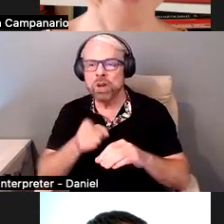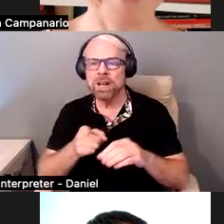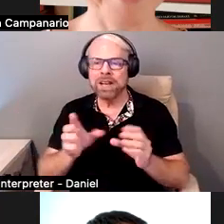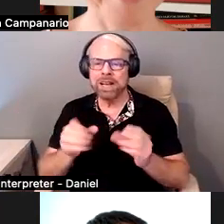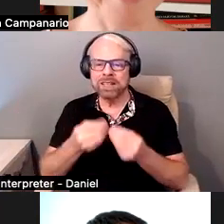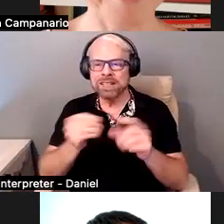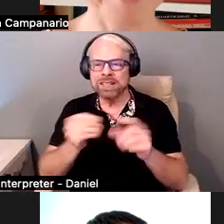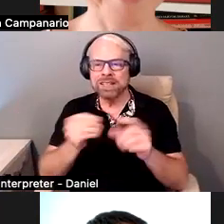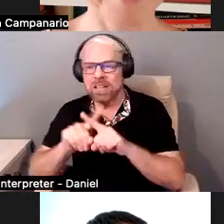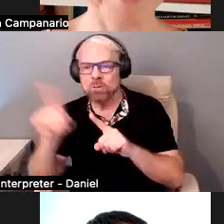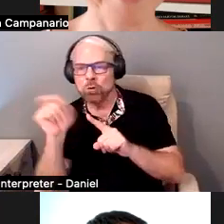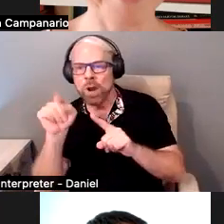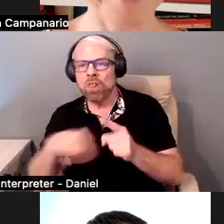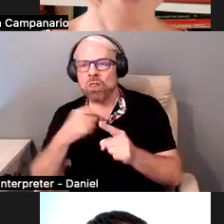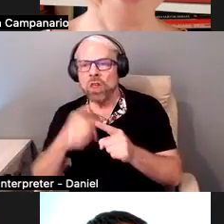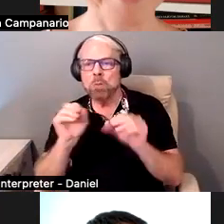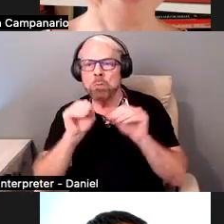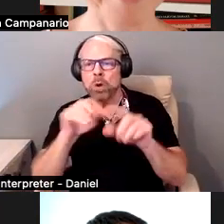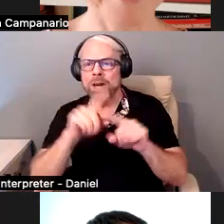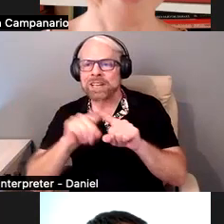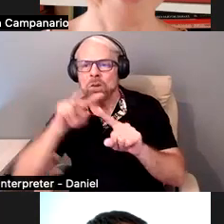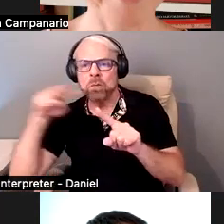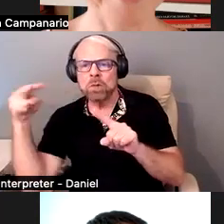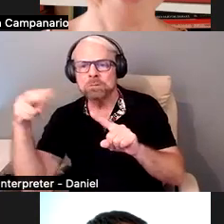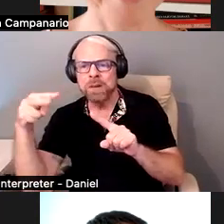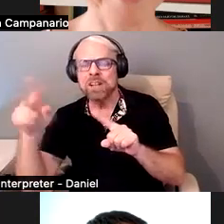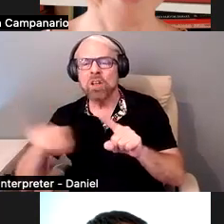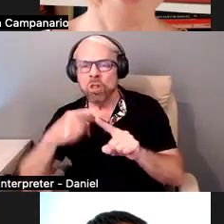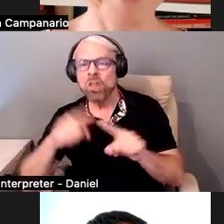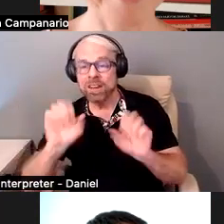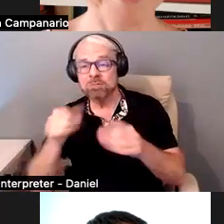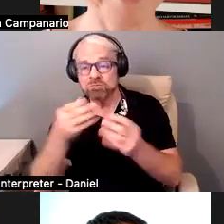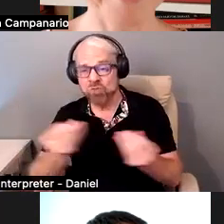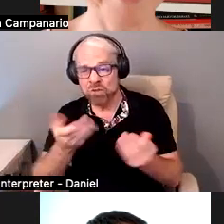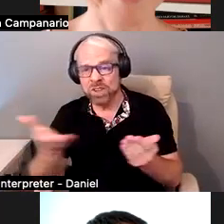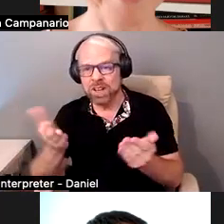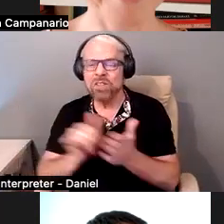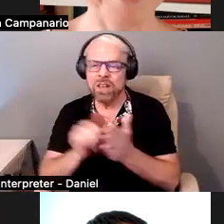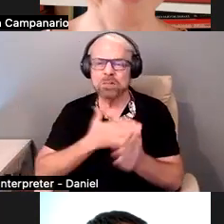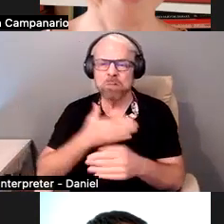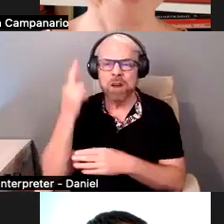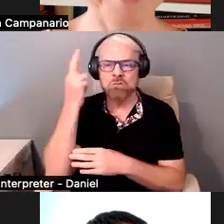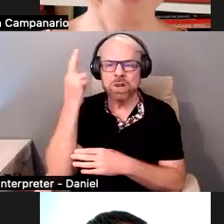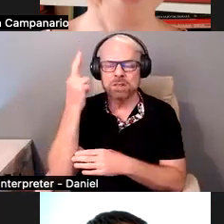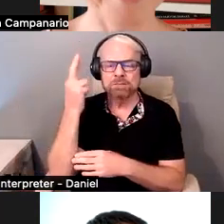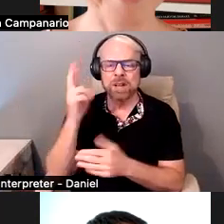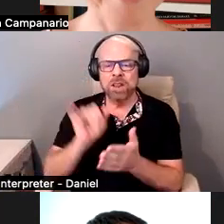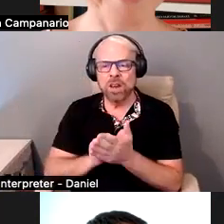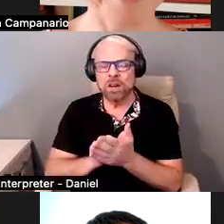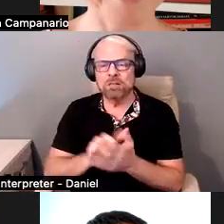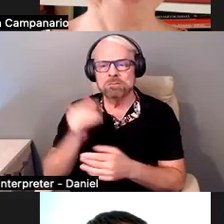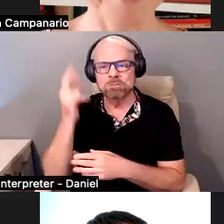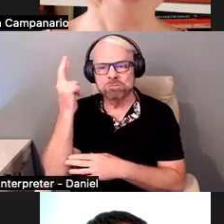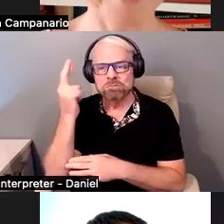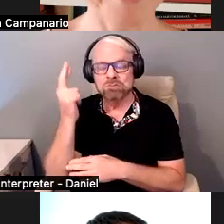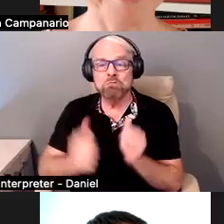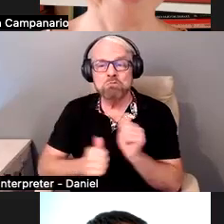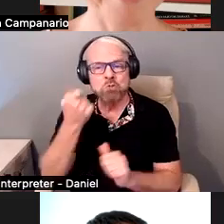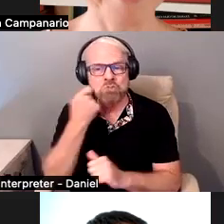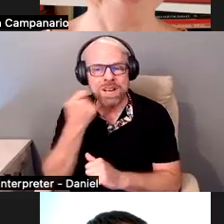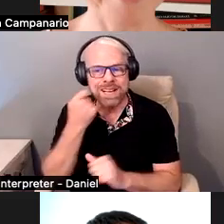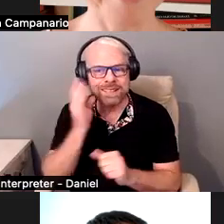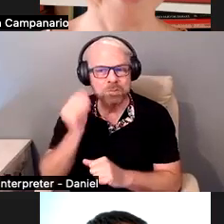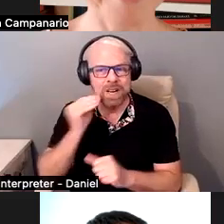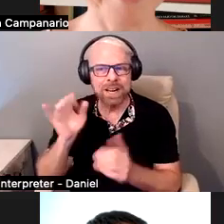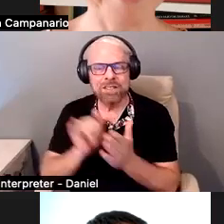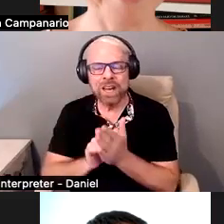what they are trying to solve. So that is the reason -- my most recent experience is actively